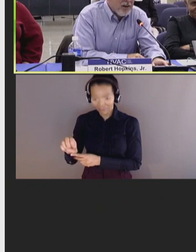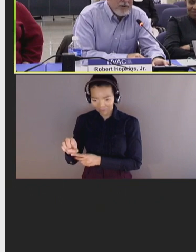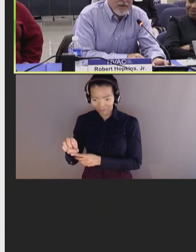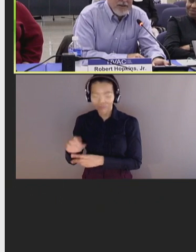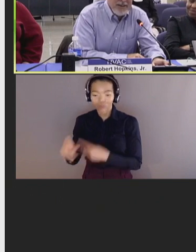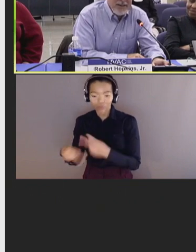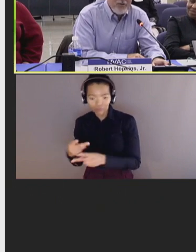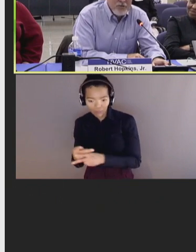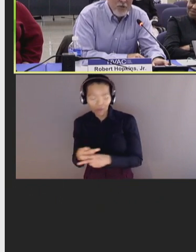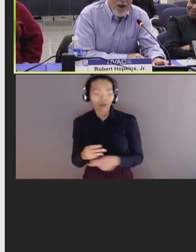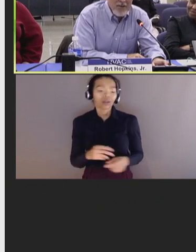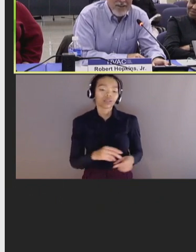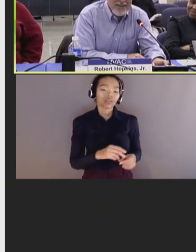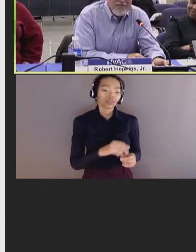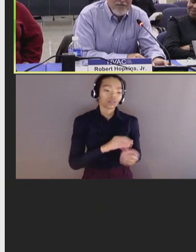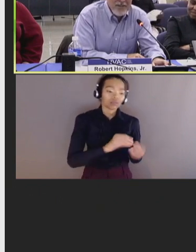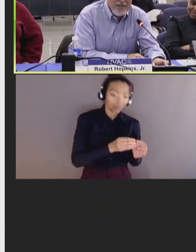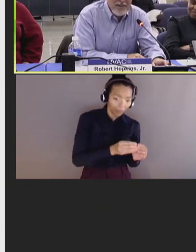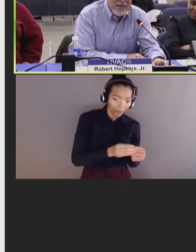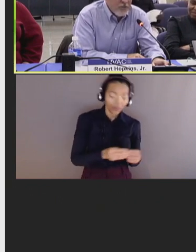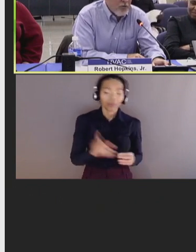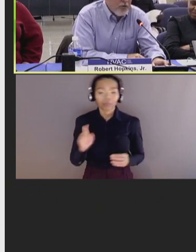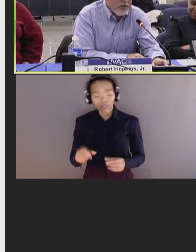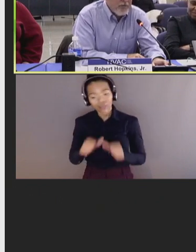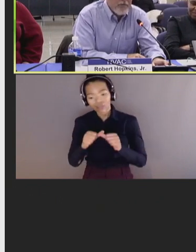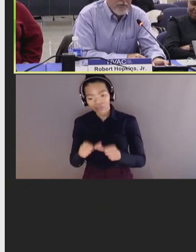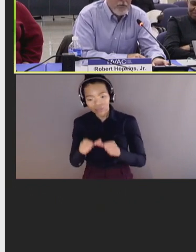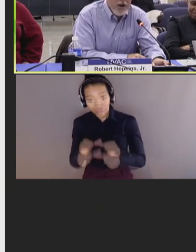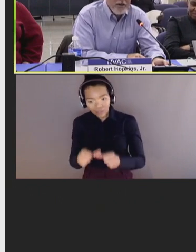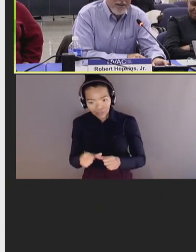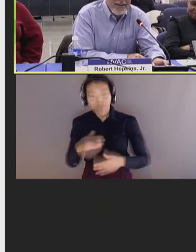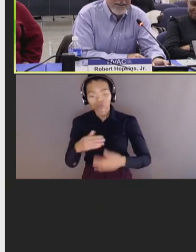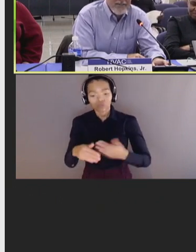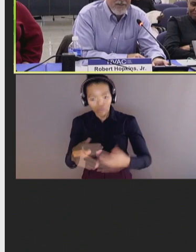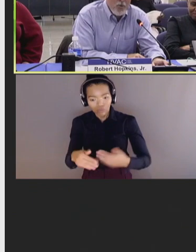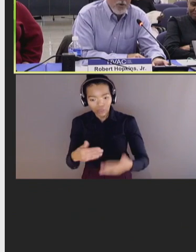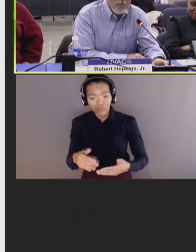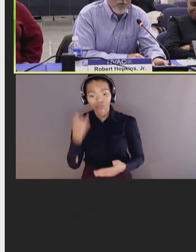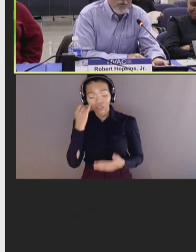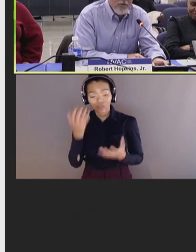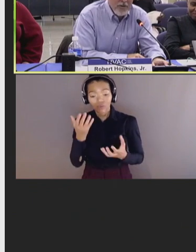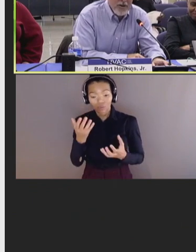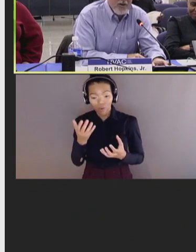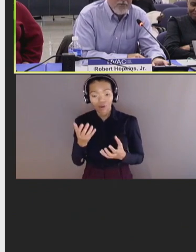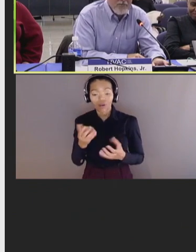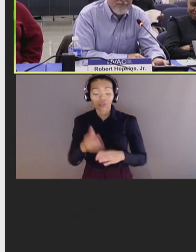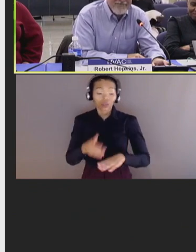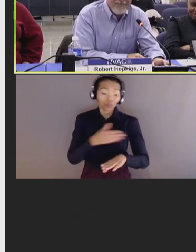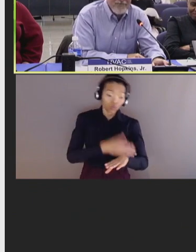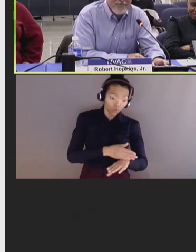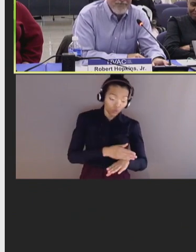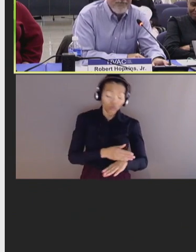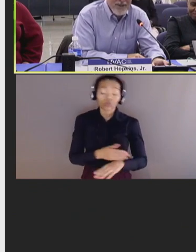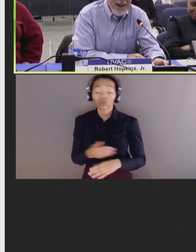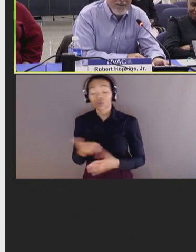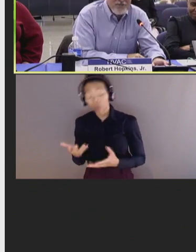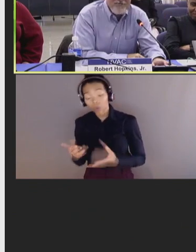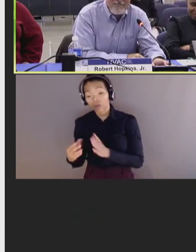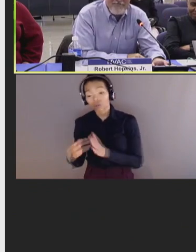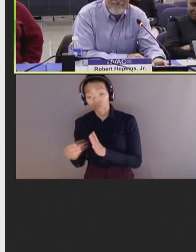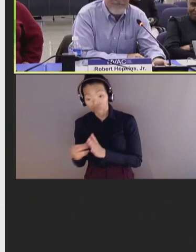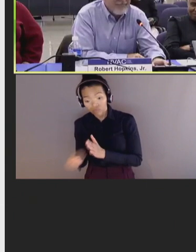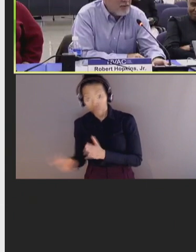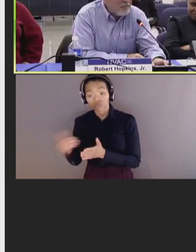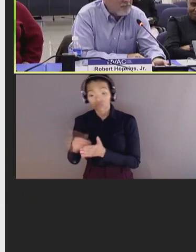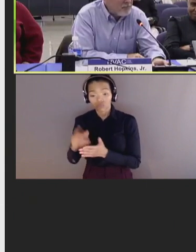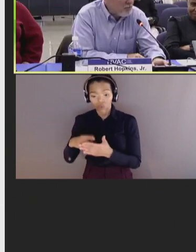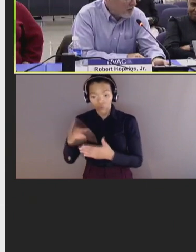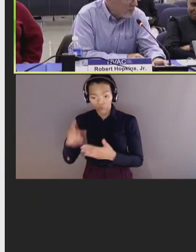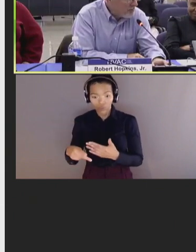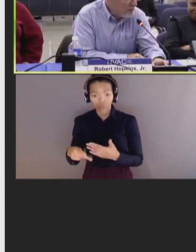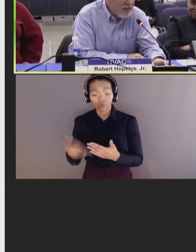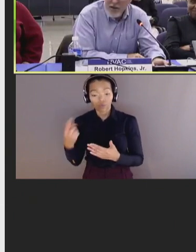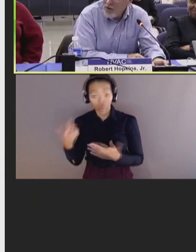a continuous process if we're going to be able to replicate or improve on our status.